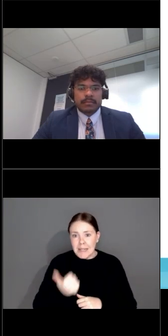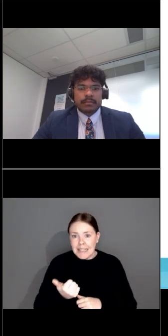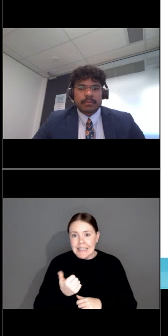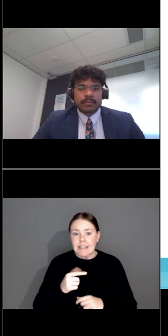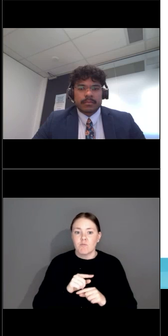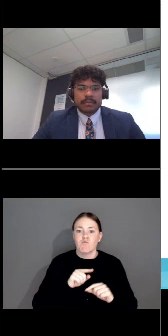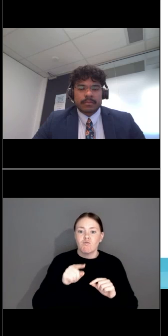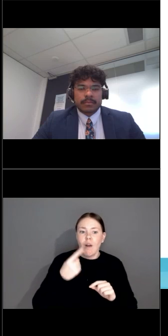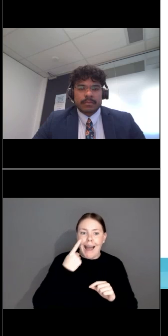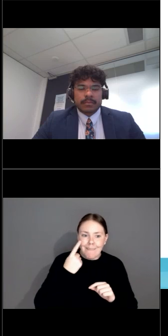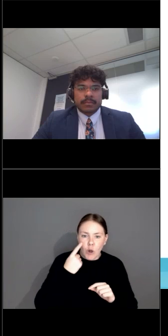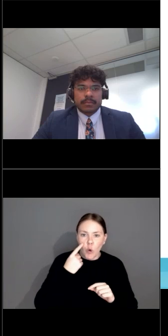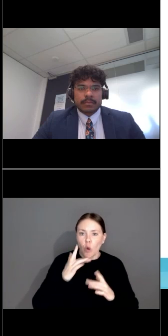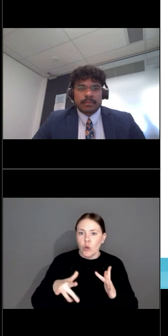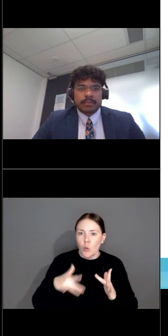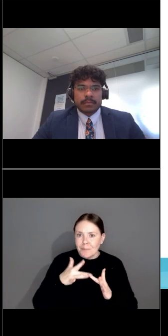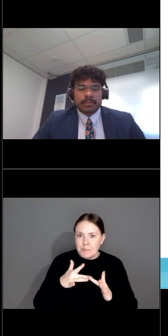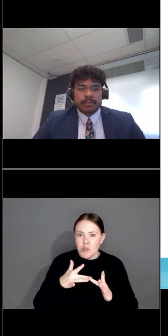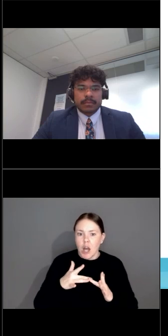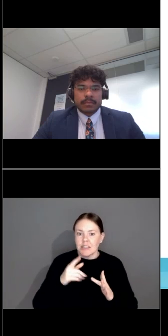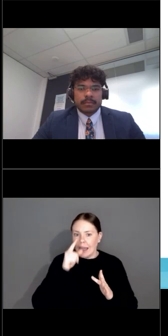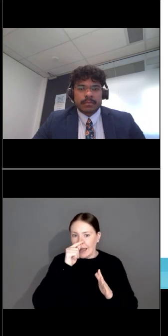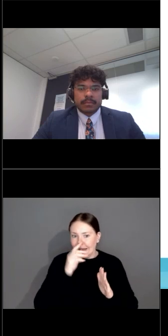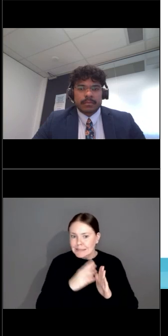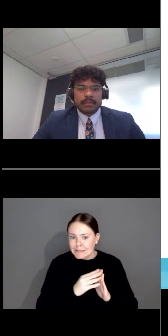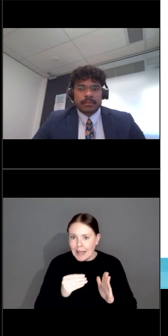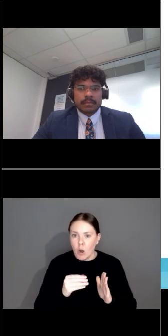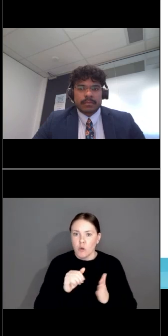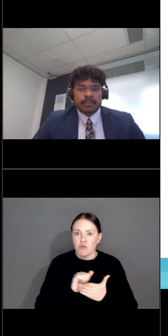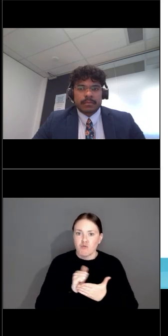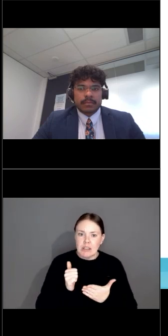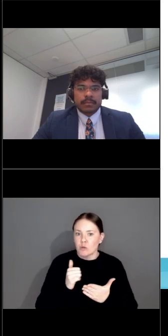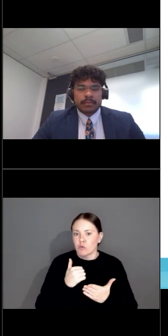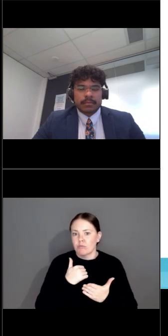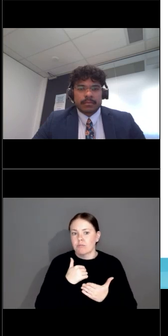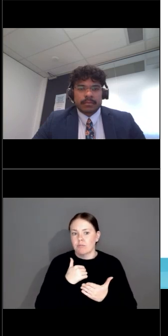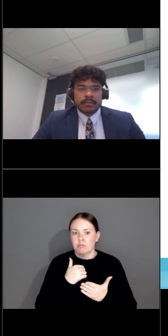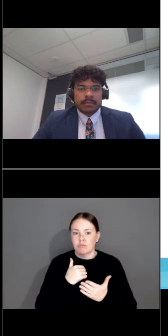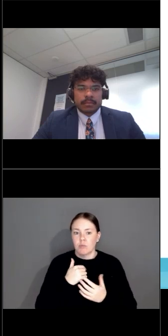and download those and have them in stock there's also lots of free um Legal Information